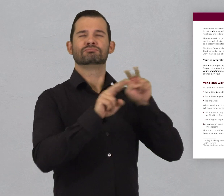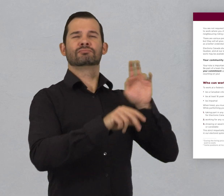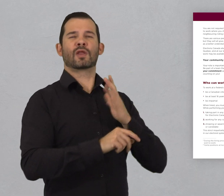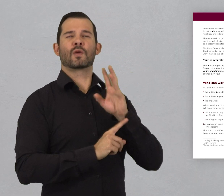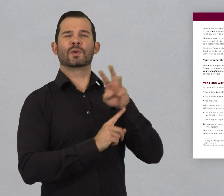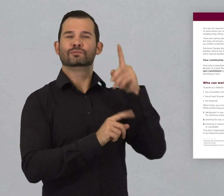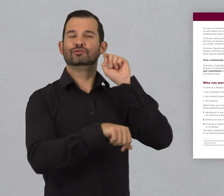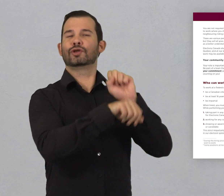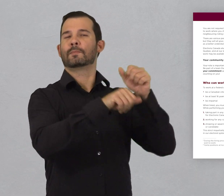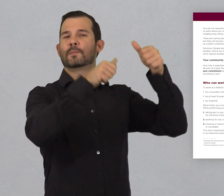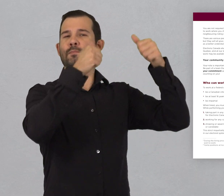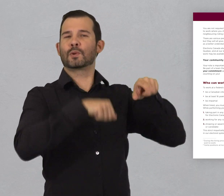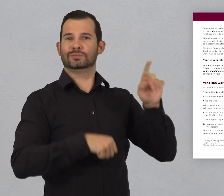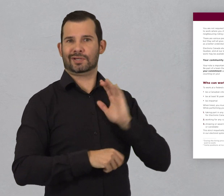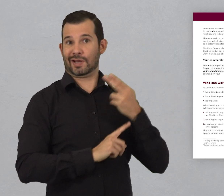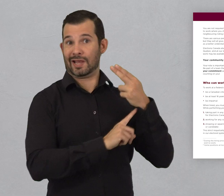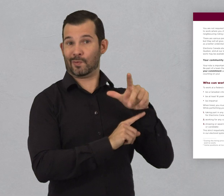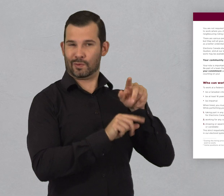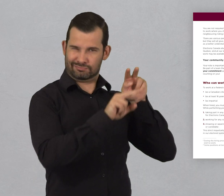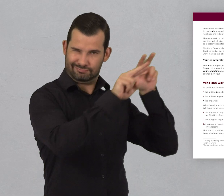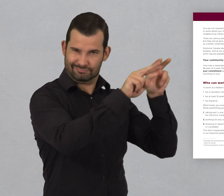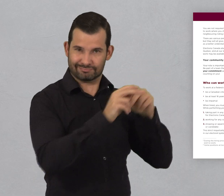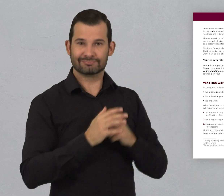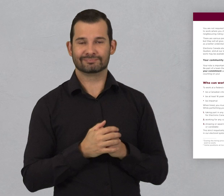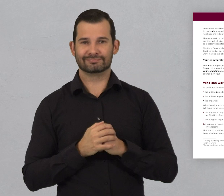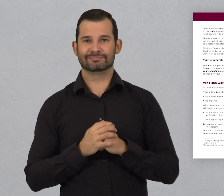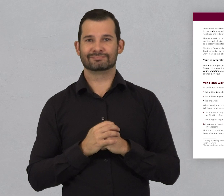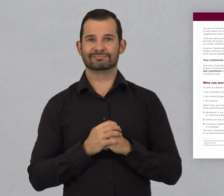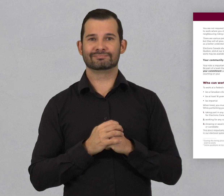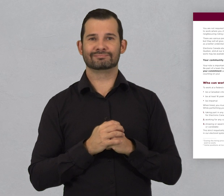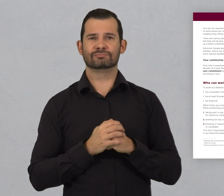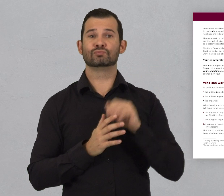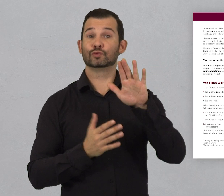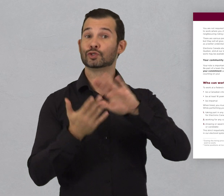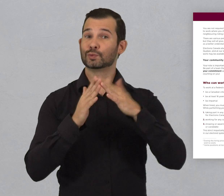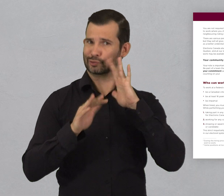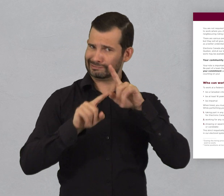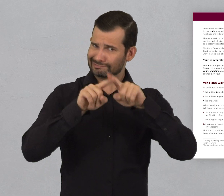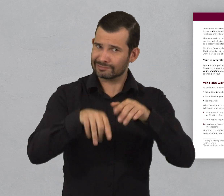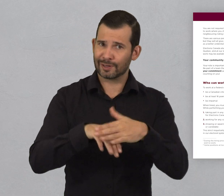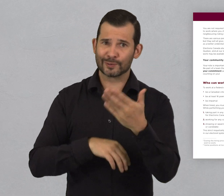job postings at our headquarters. Your community is counting on you!